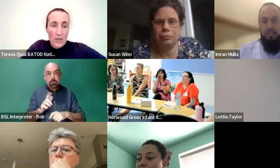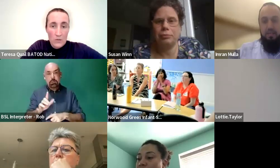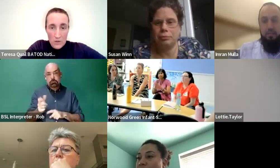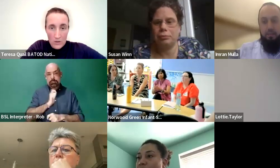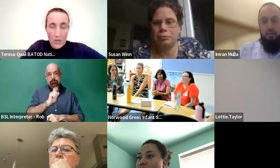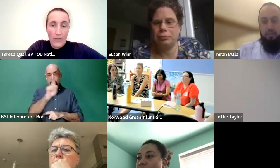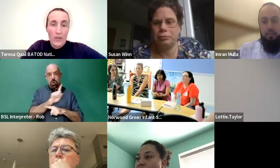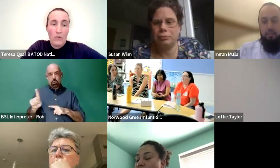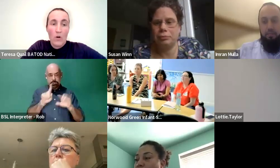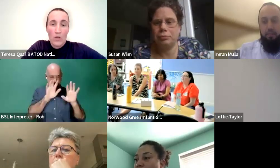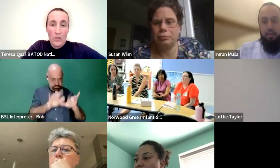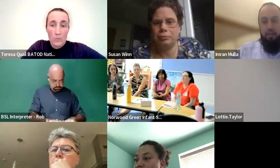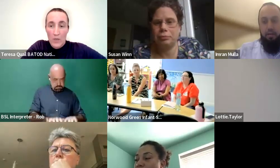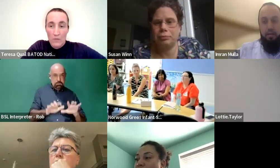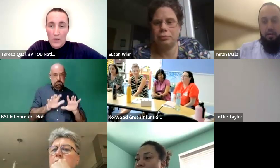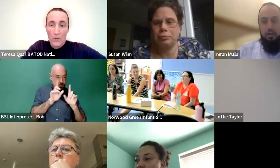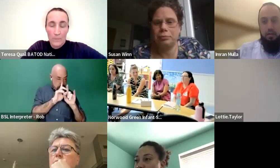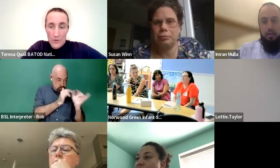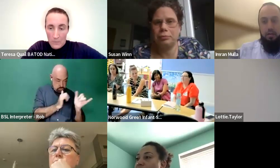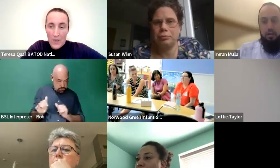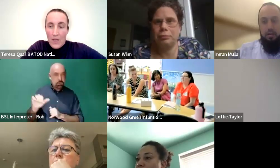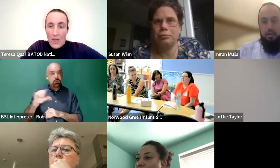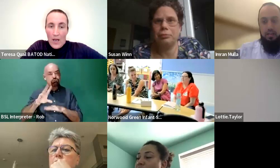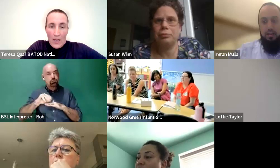check and to be done and then the recording should be made available.